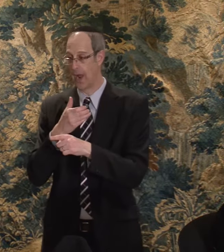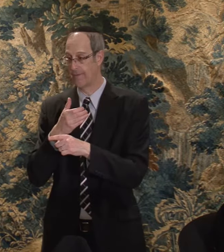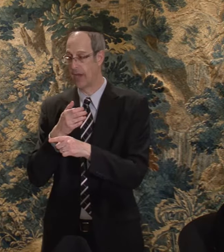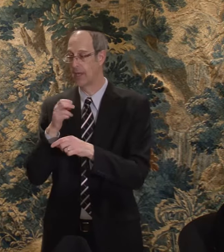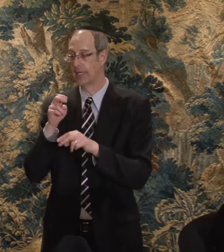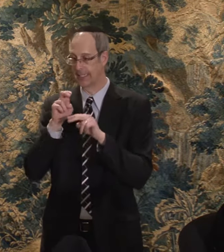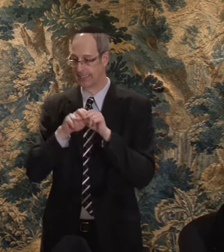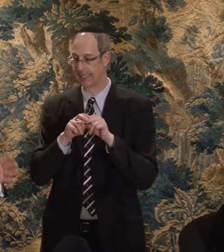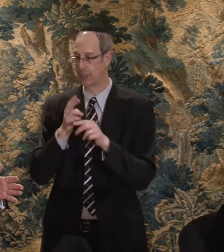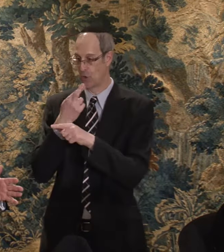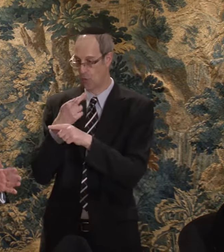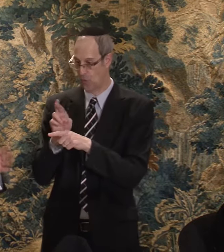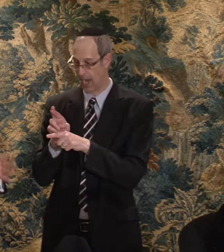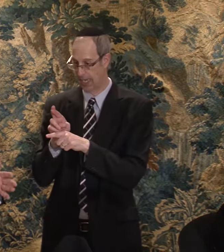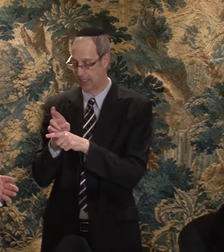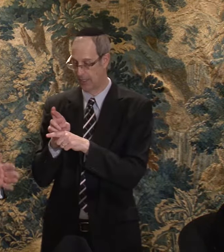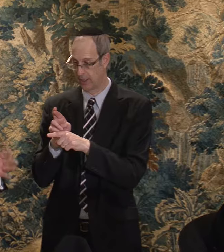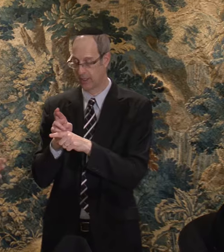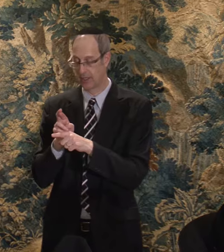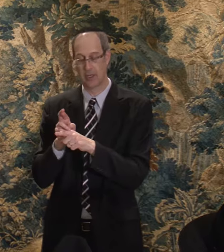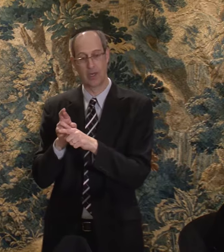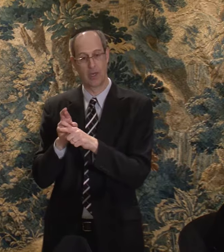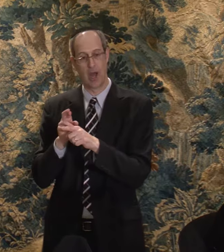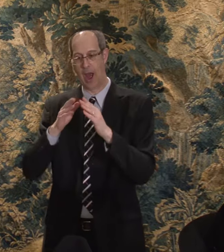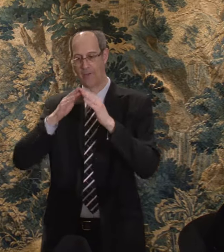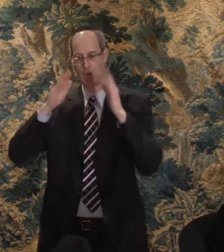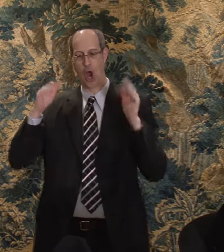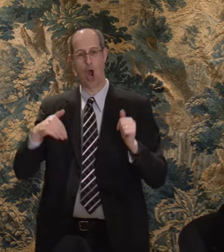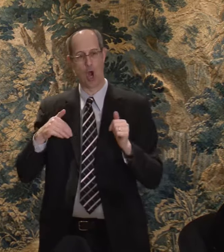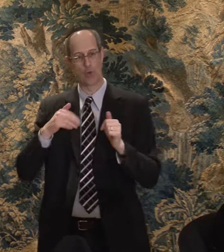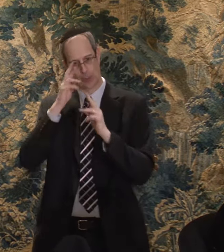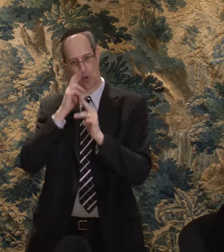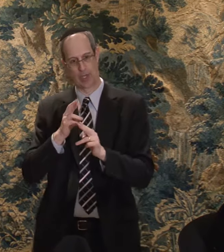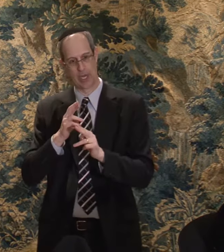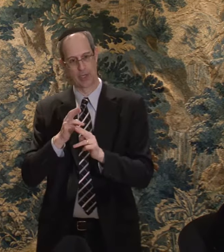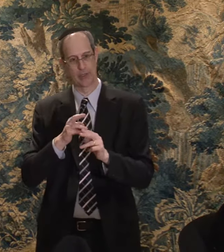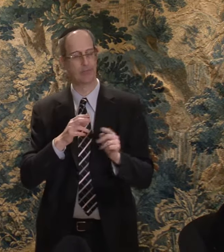right side of the earn condition the system Rob sits on the left side so Rob